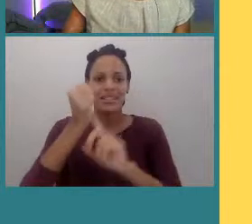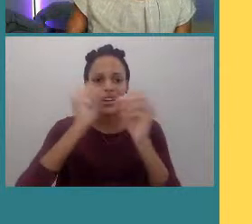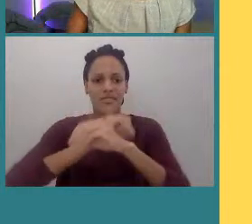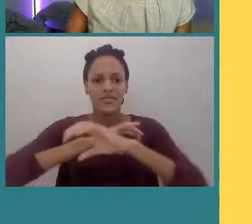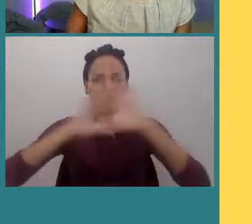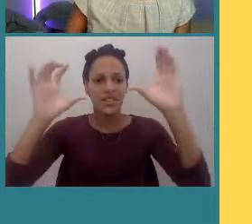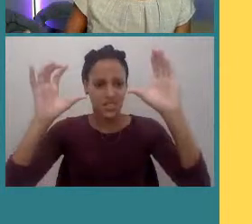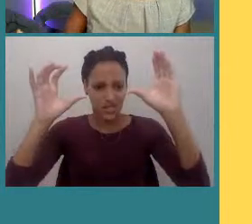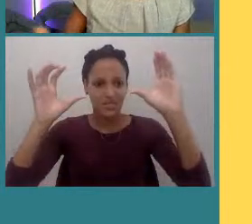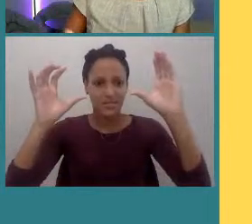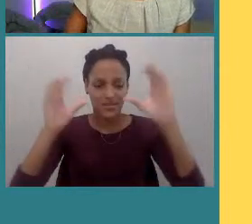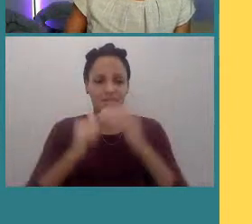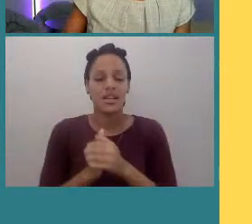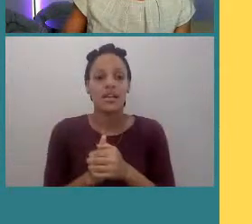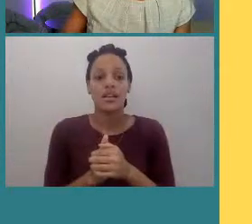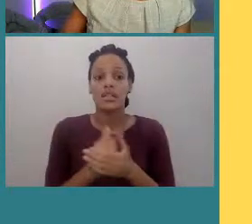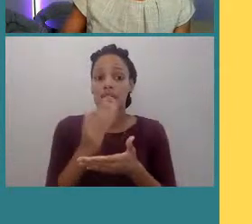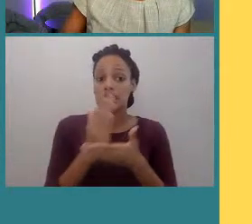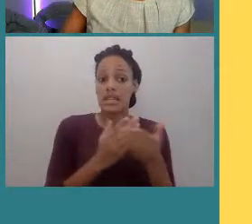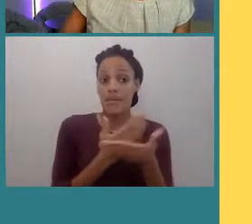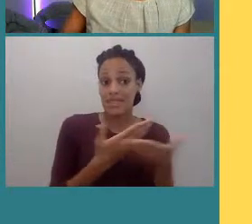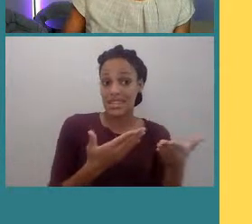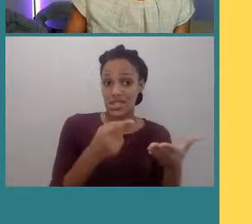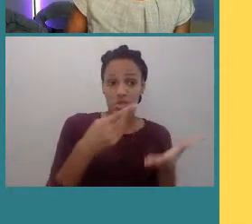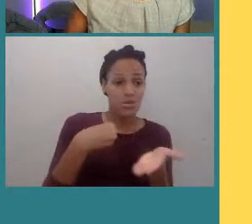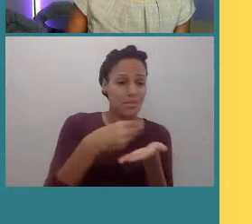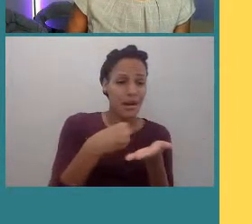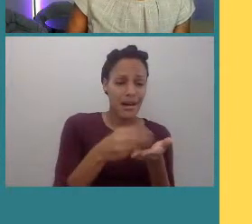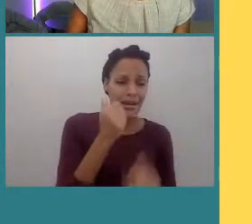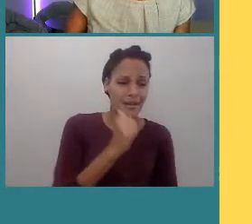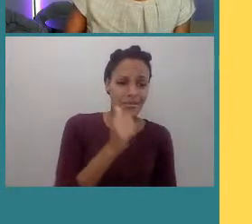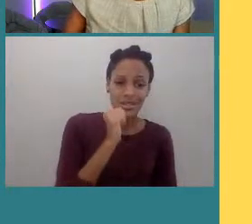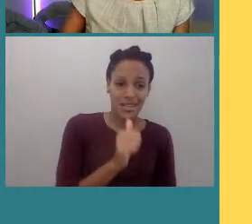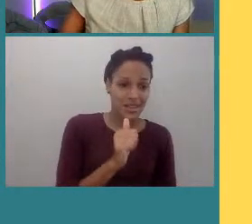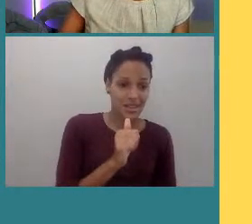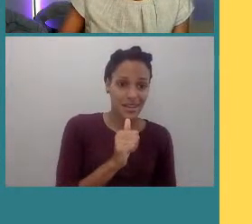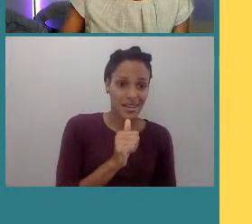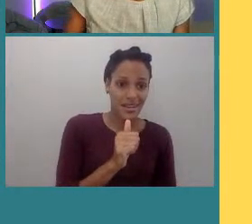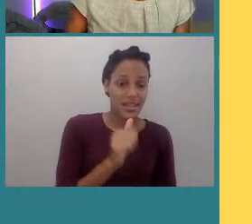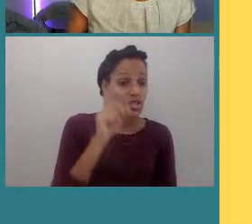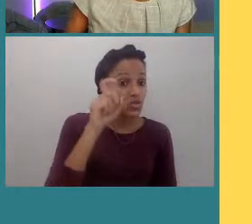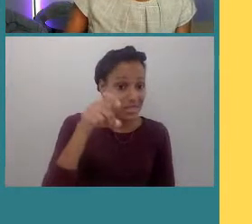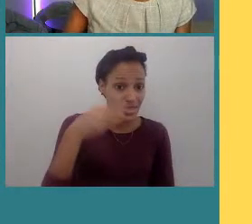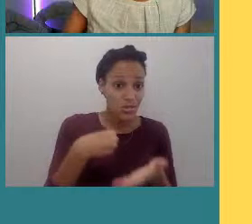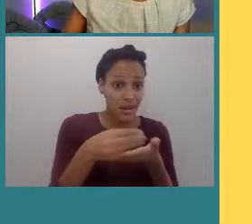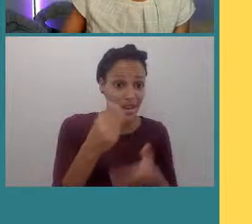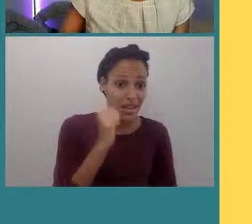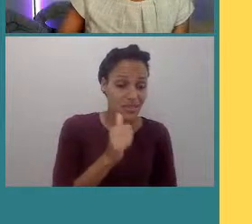There are certain things you spend money every day, that you choose to spend money on every